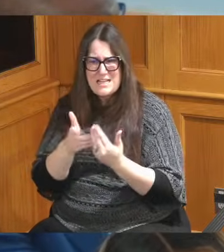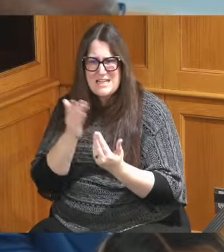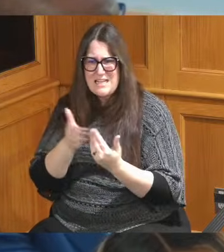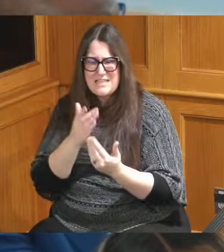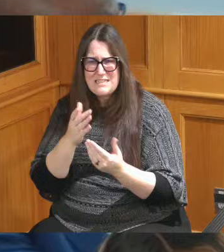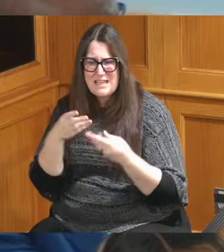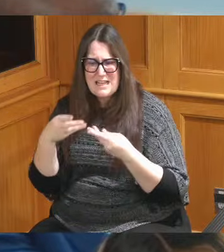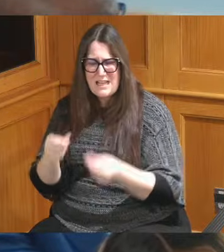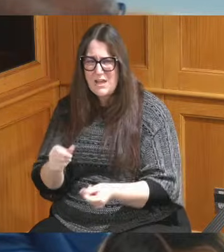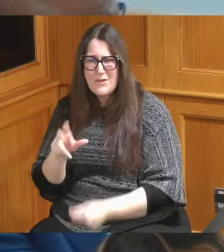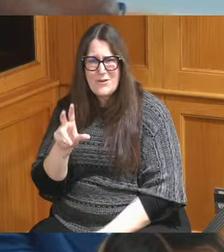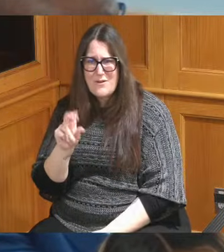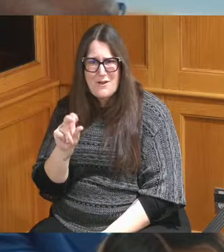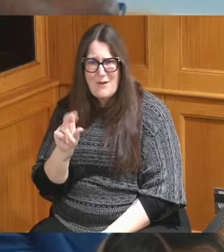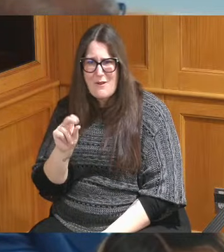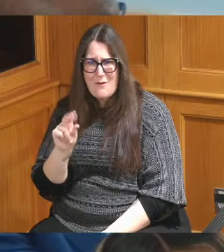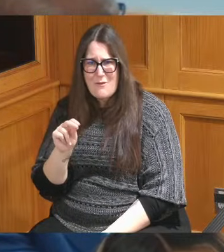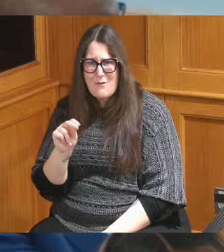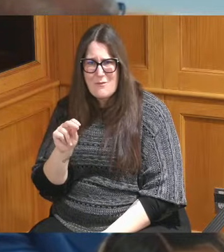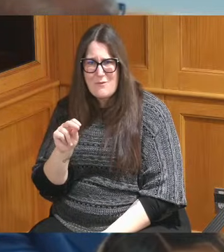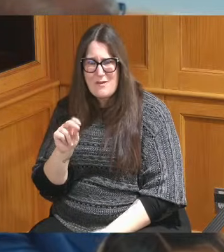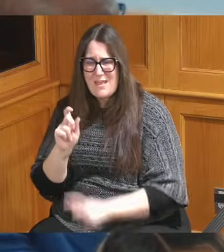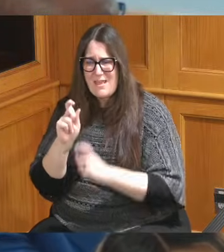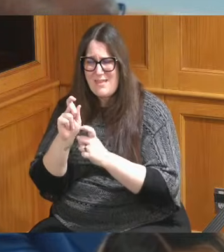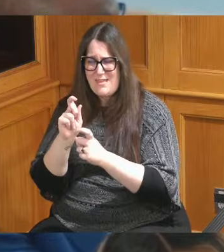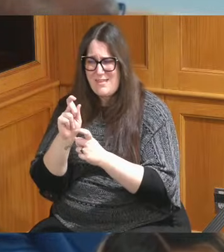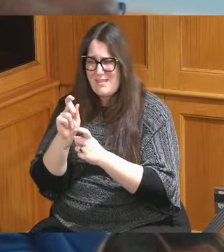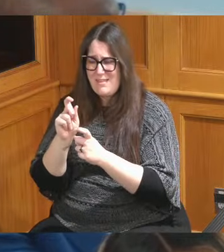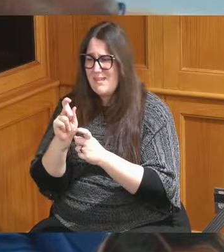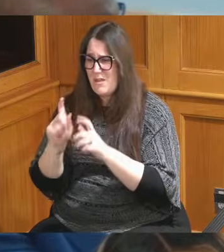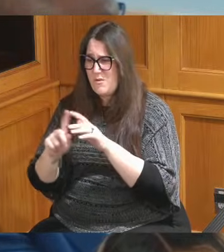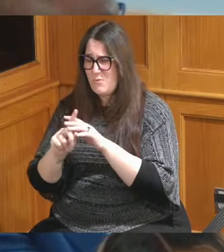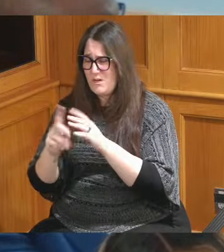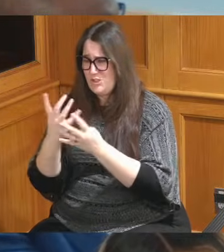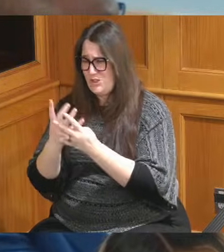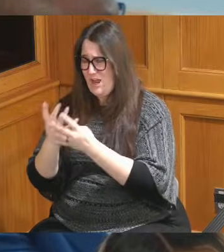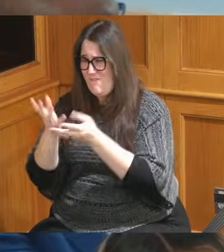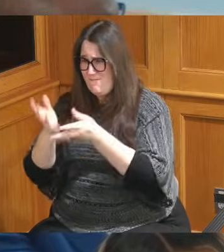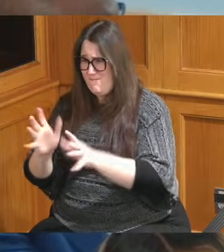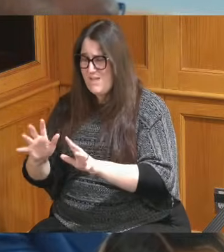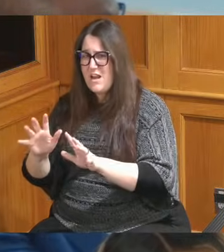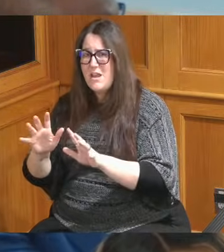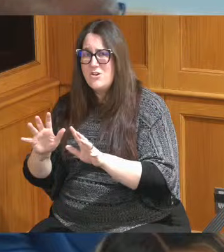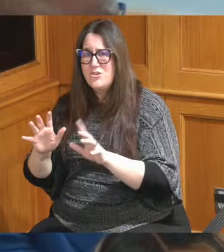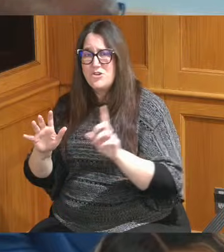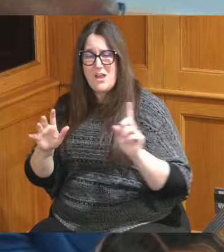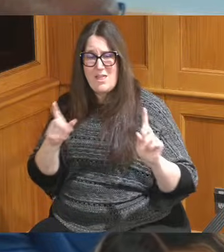They hand them a brown paper bag and then Trina Jackson and her team grabs the brown paper bag